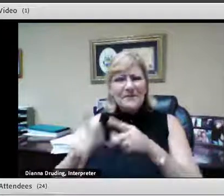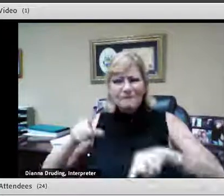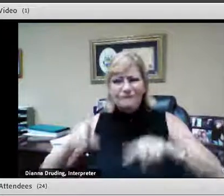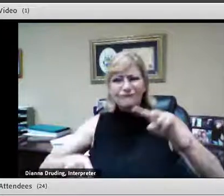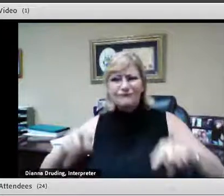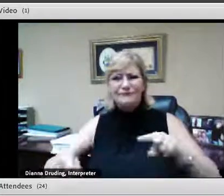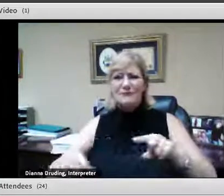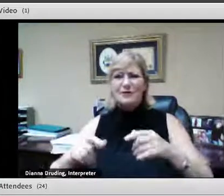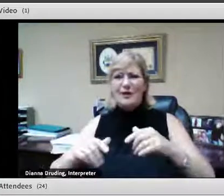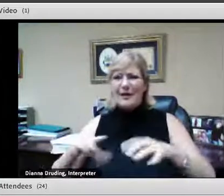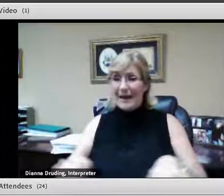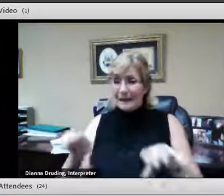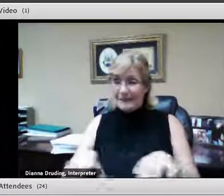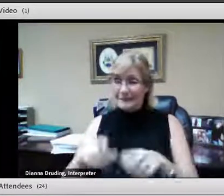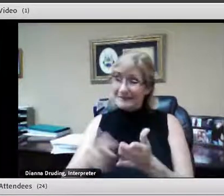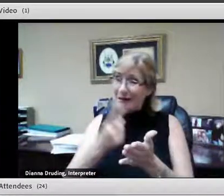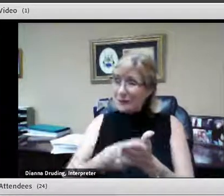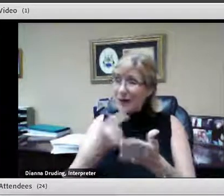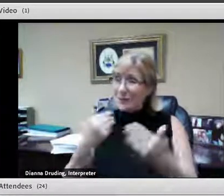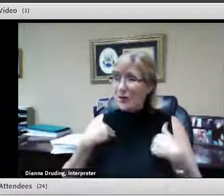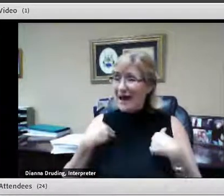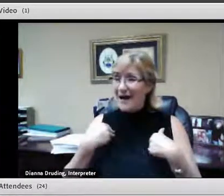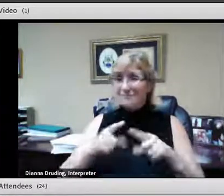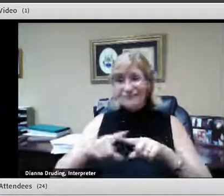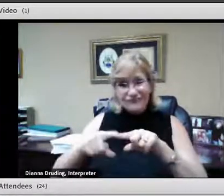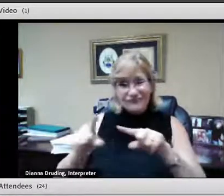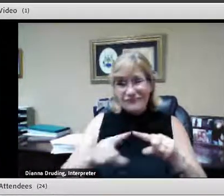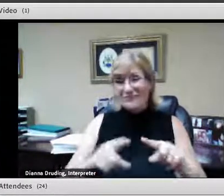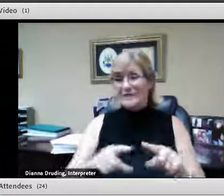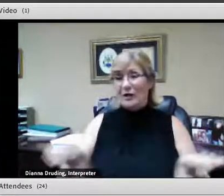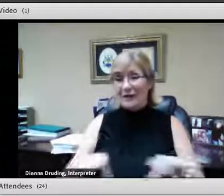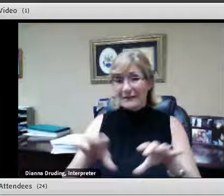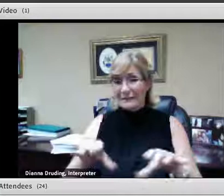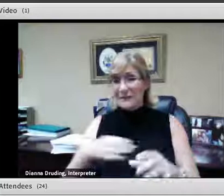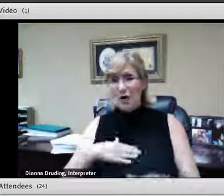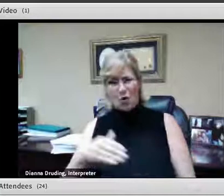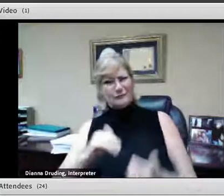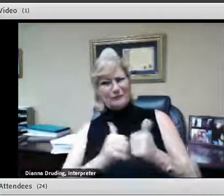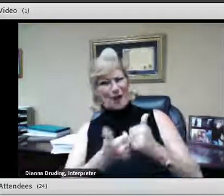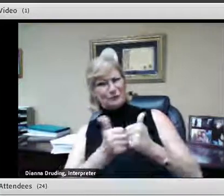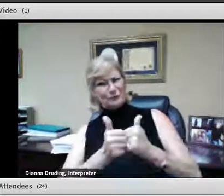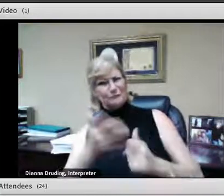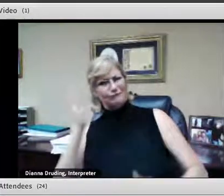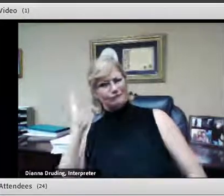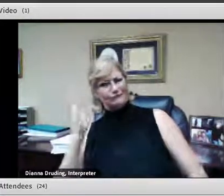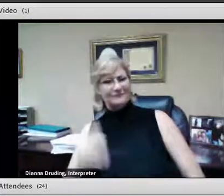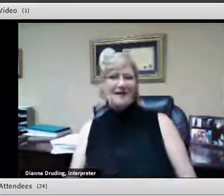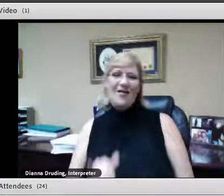So, sometimes we just have these random activities that don't seem to fit anywhere else, and they say, "Hey, well, you know what? It's a competition. So, that's why we're doing it."